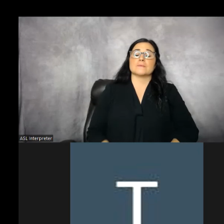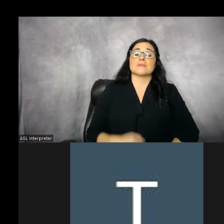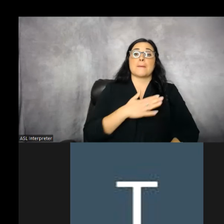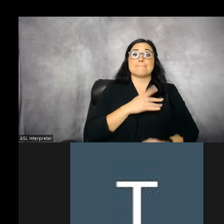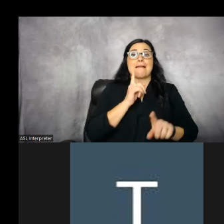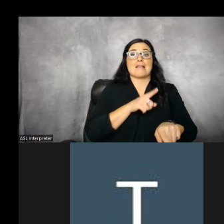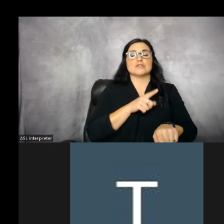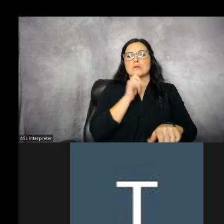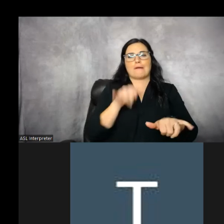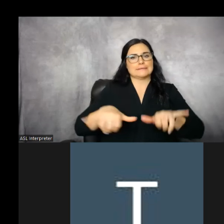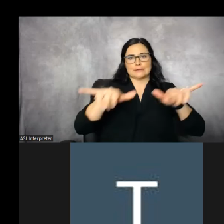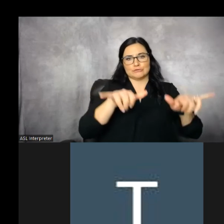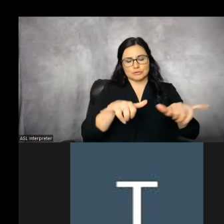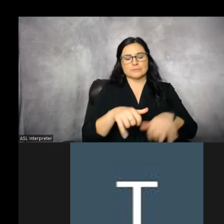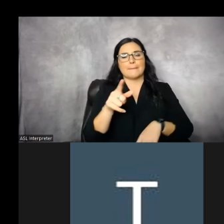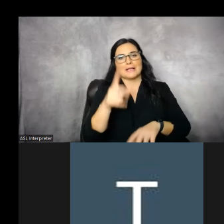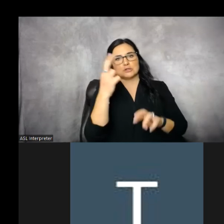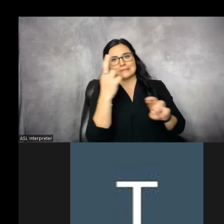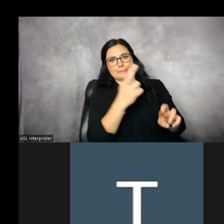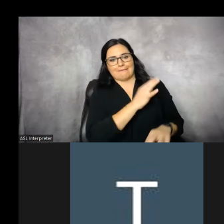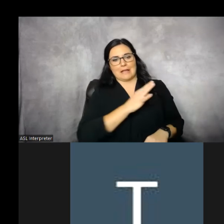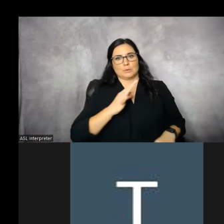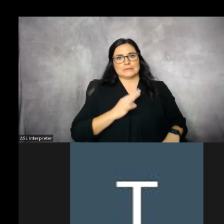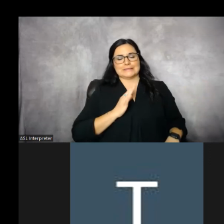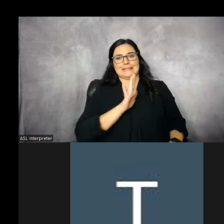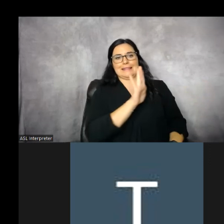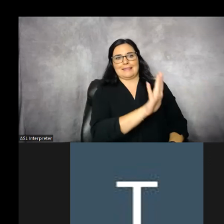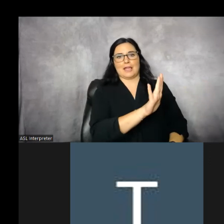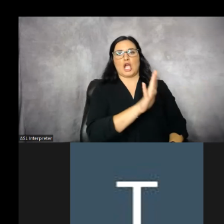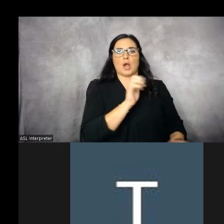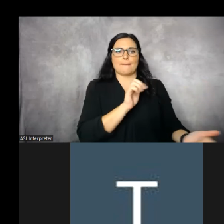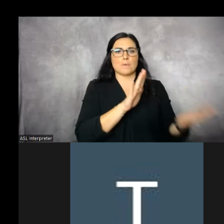I think that you need to respect the faculty's approach to teaching.